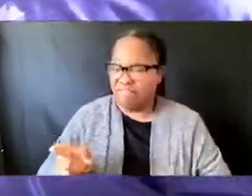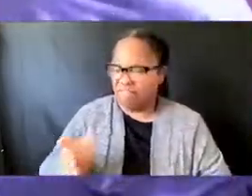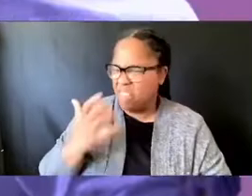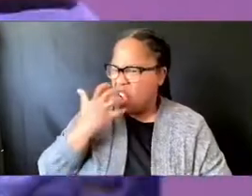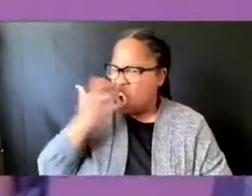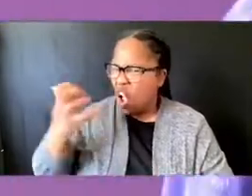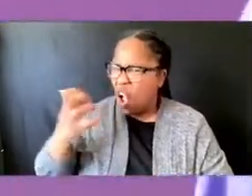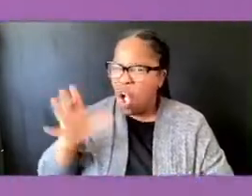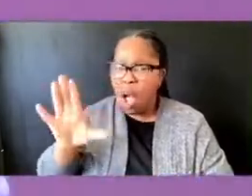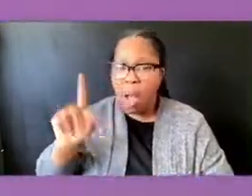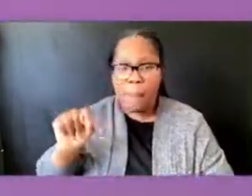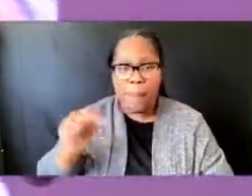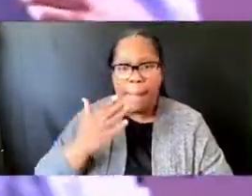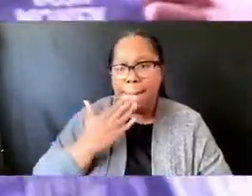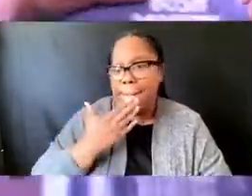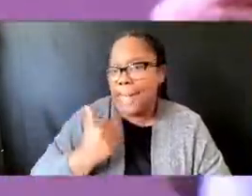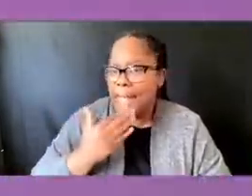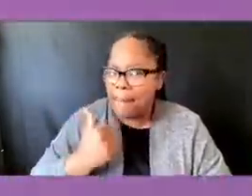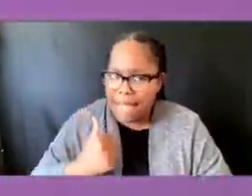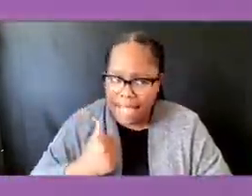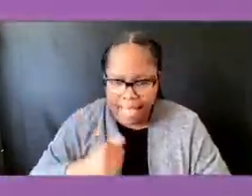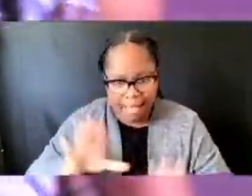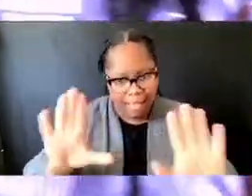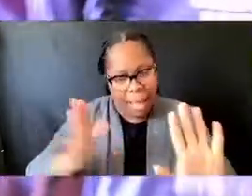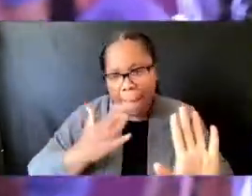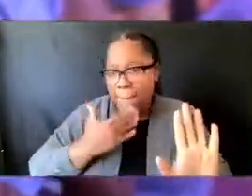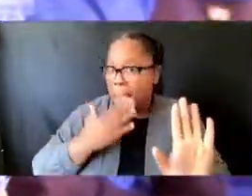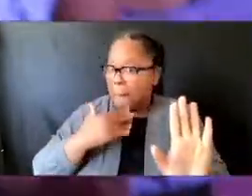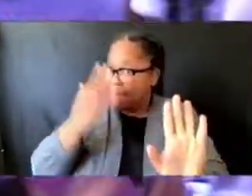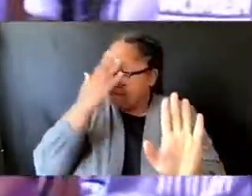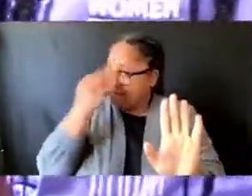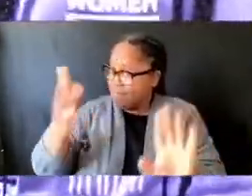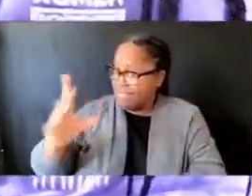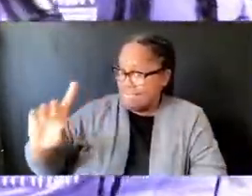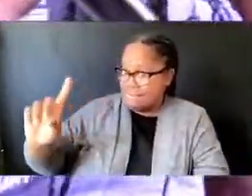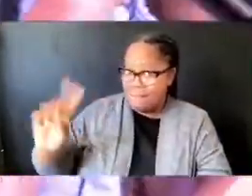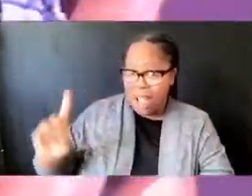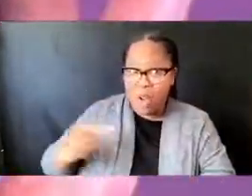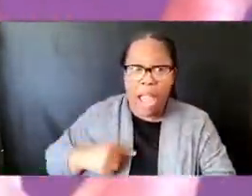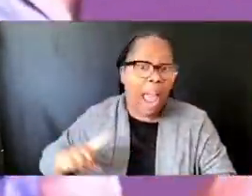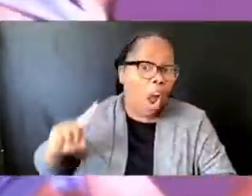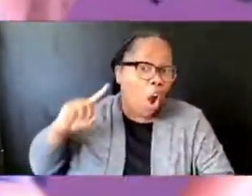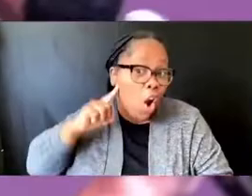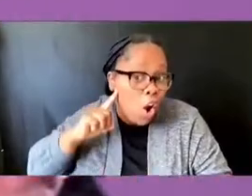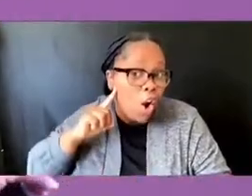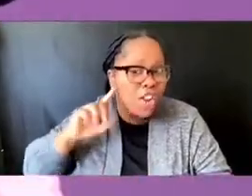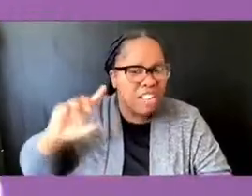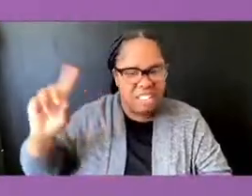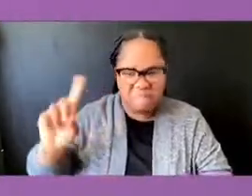Oh, but baby. Baby, democracy. Baby, I heard democracy was dead.